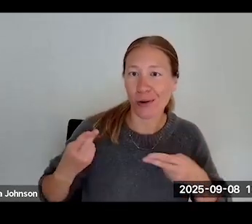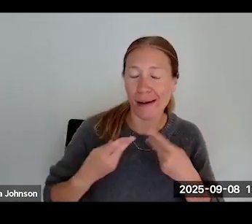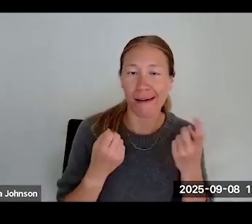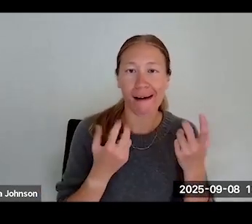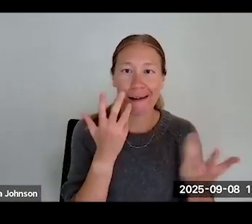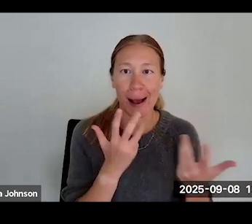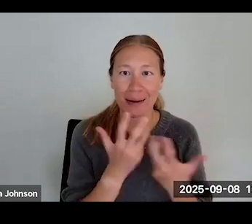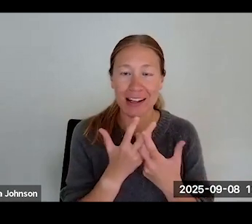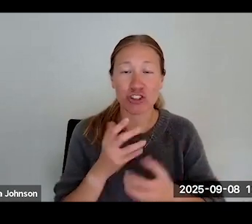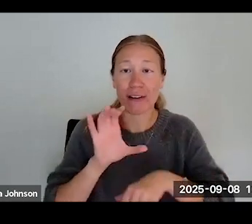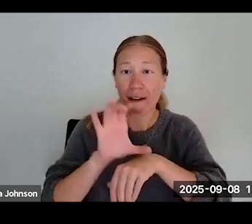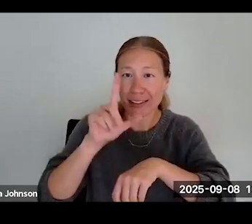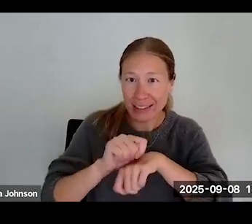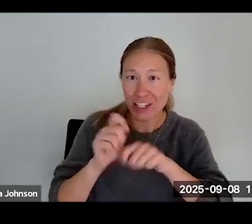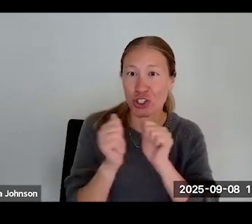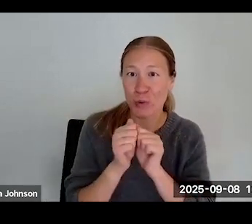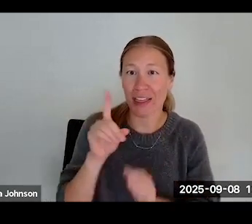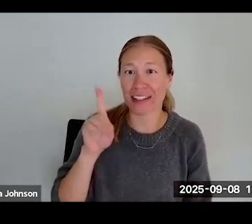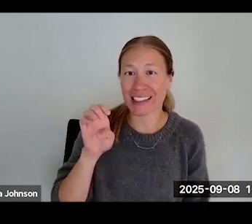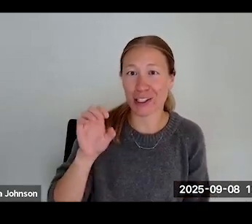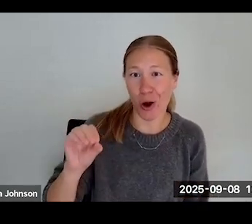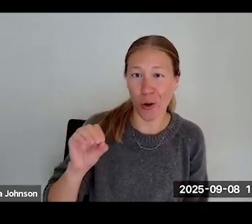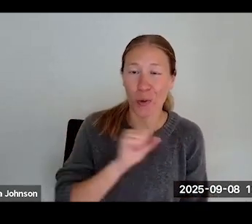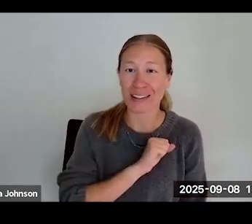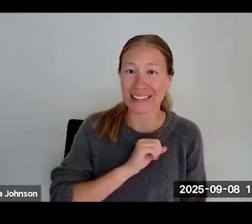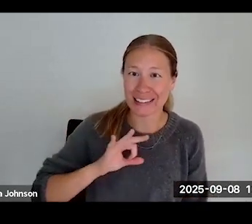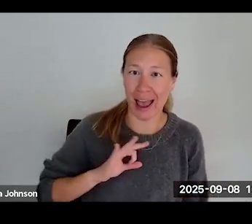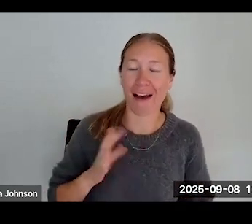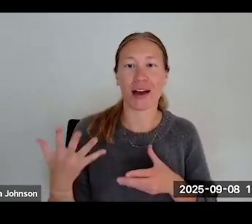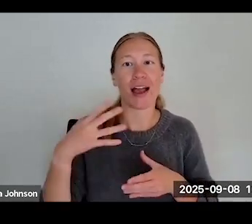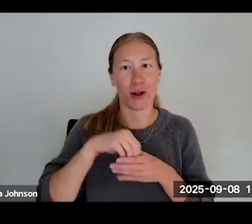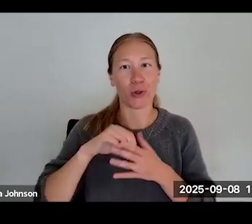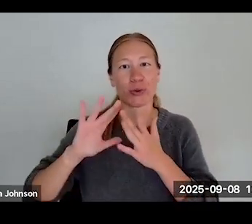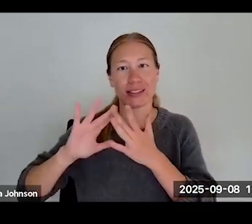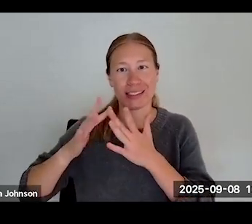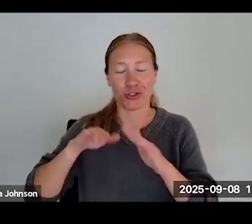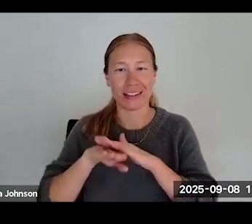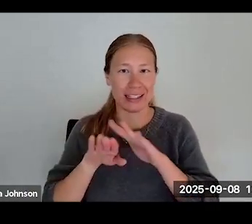consultation with the Disability Equity Office staff. That includes the digital accessibility team.